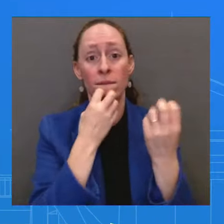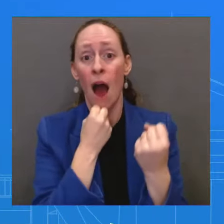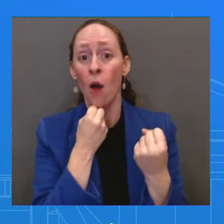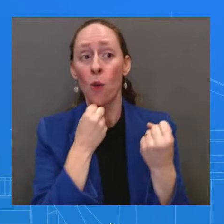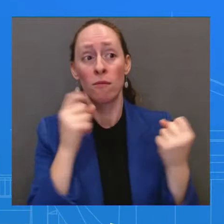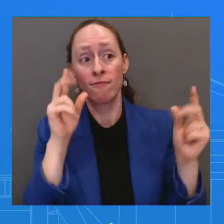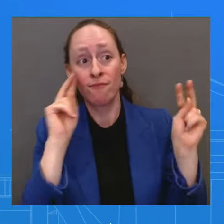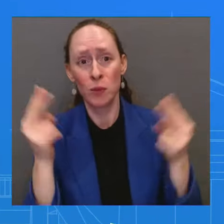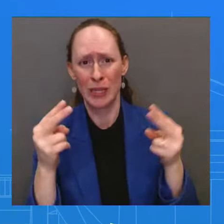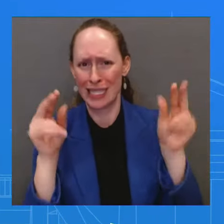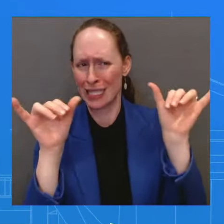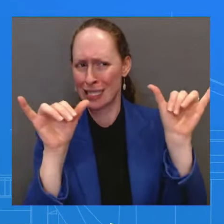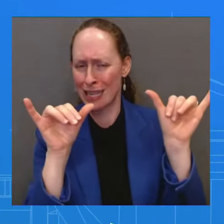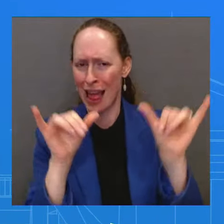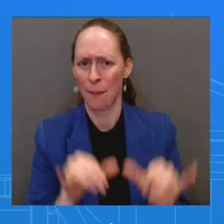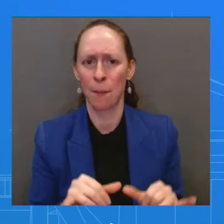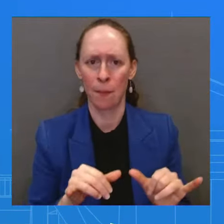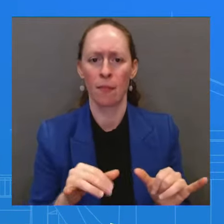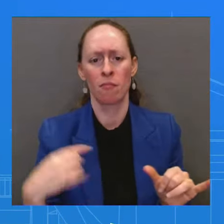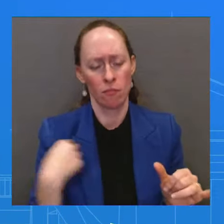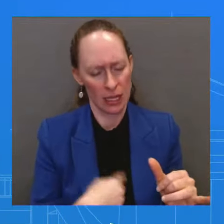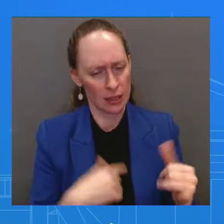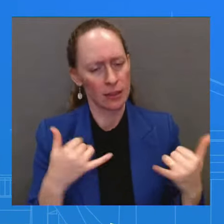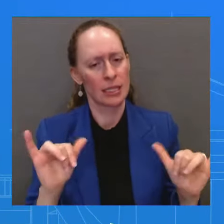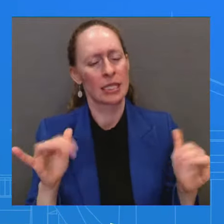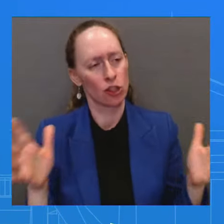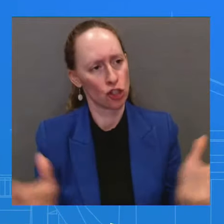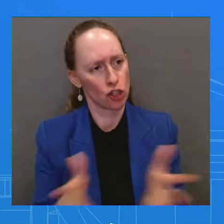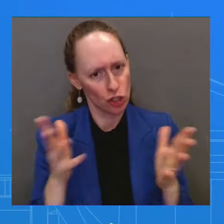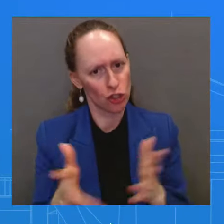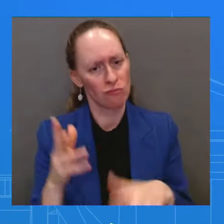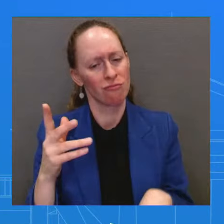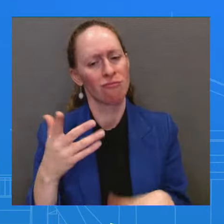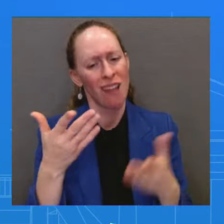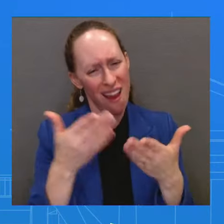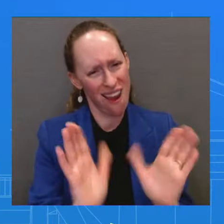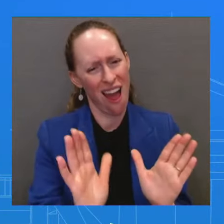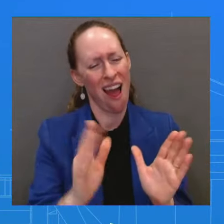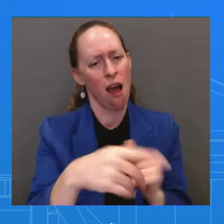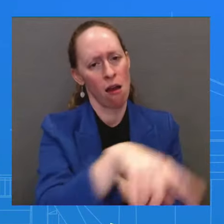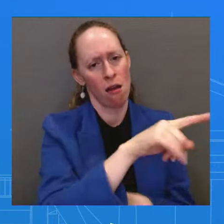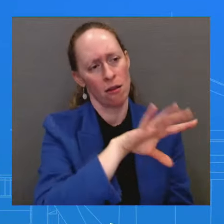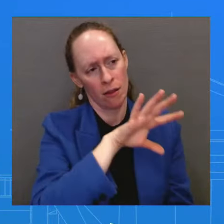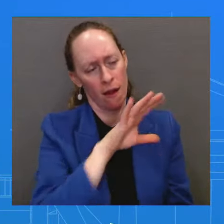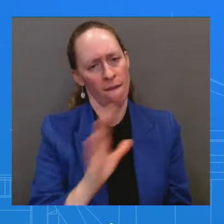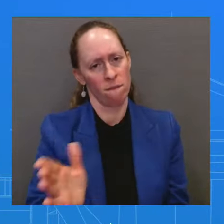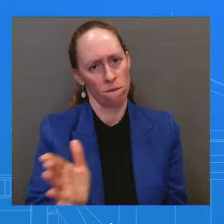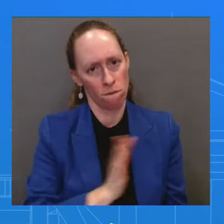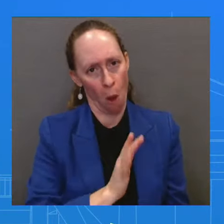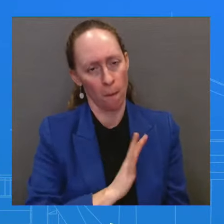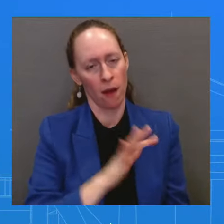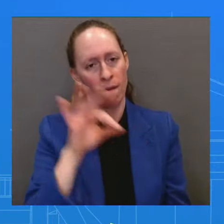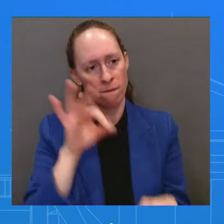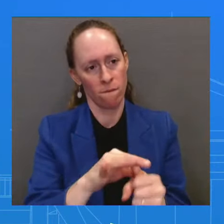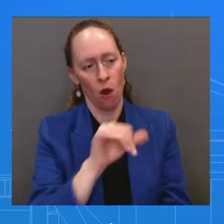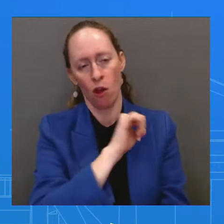we're going to continue to urge Turkey to move forward with NATO ratification process as soon as possible. And, you know, don't have anything else to share